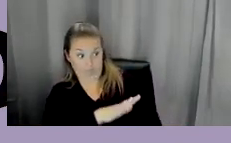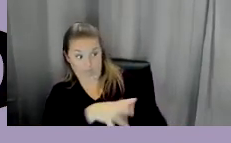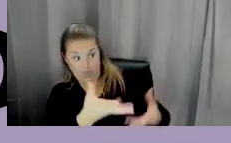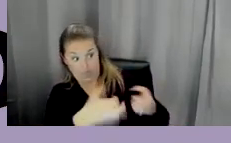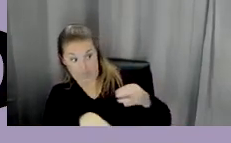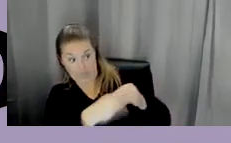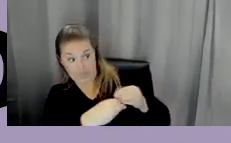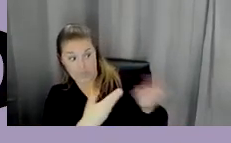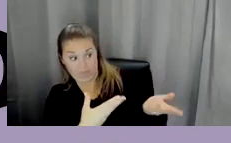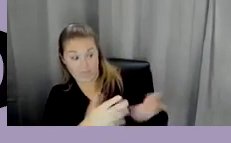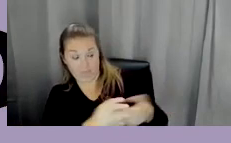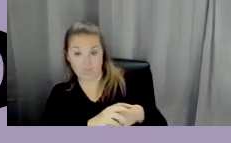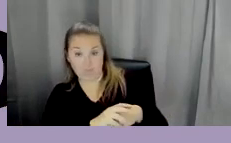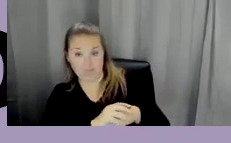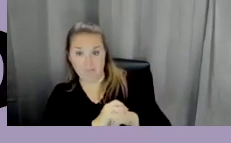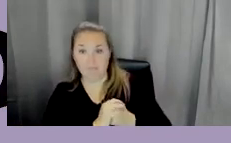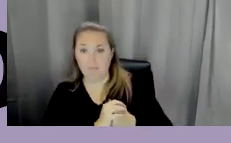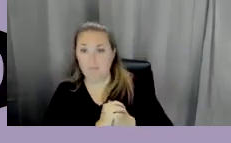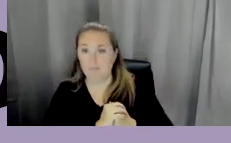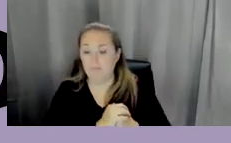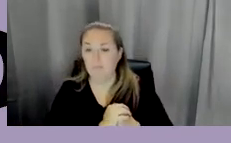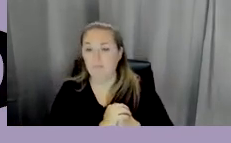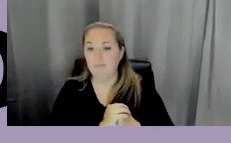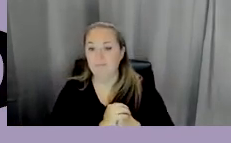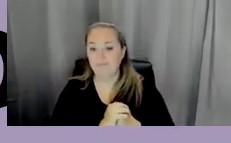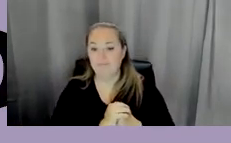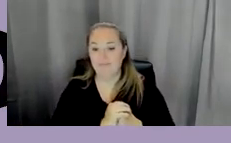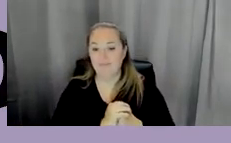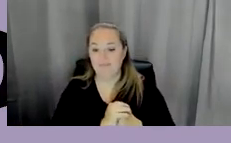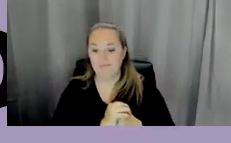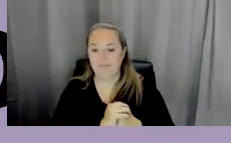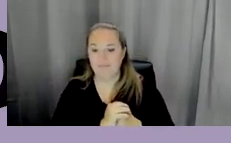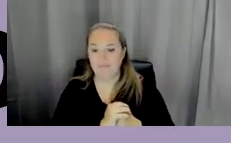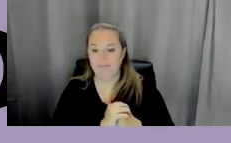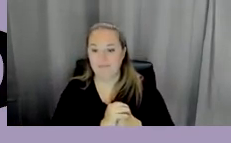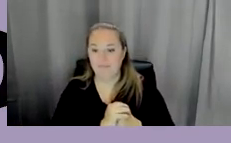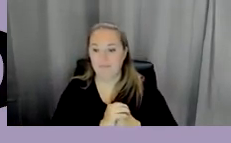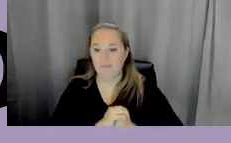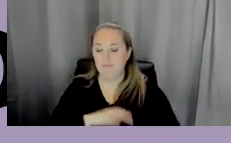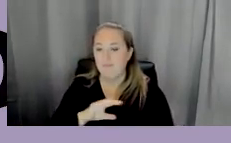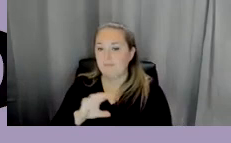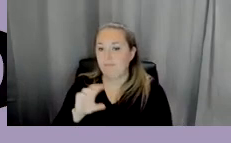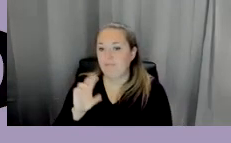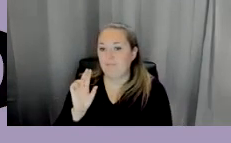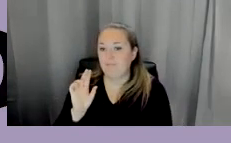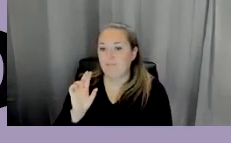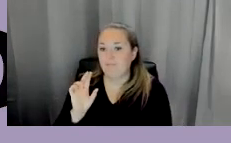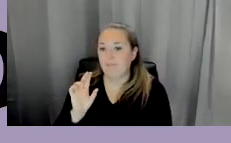BUT YES, WE MAY HAVE TO GET BACK TO YOU ON MORE SPECIFICS RELATED TO RESTRICTIONS ON KING COUNTY FUNDING. KIP AND